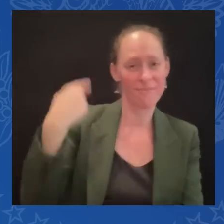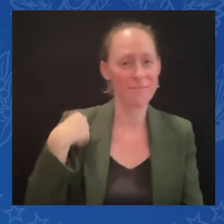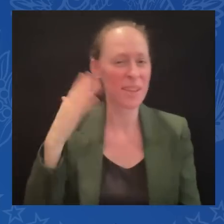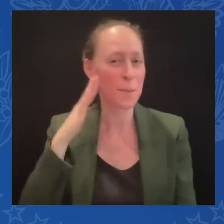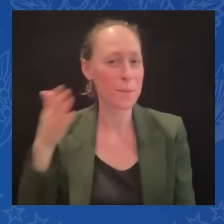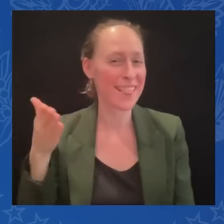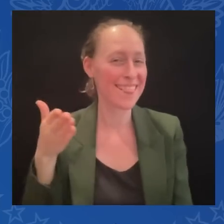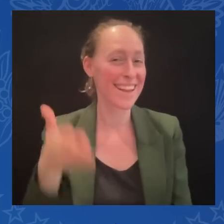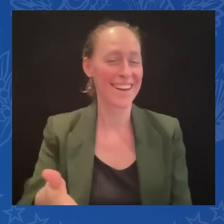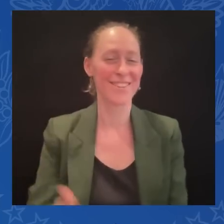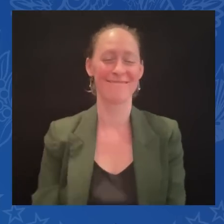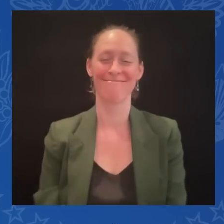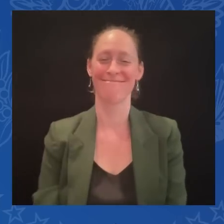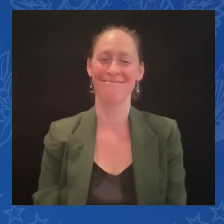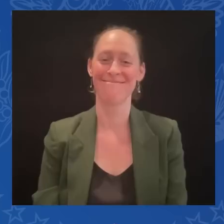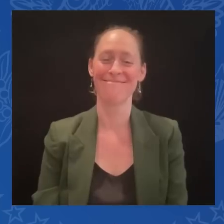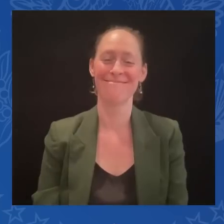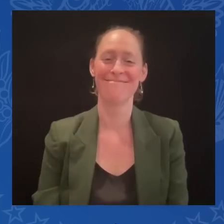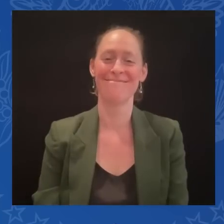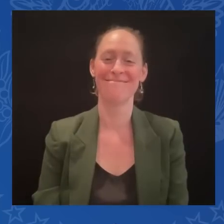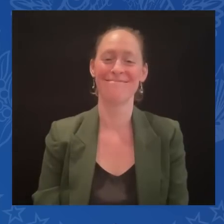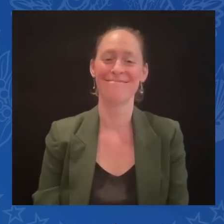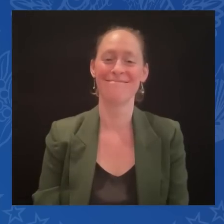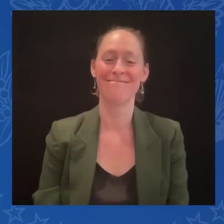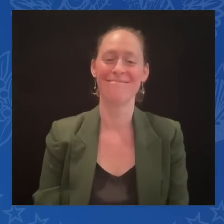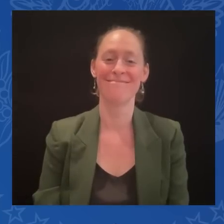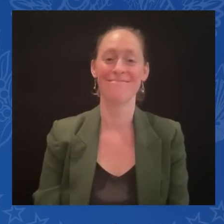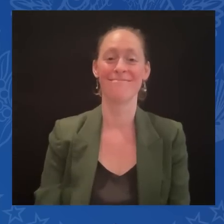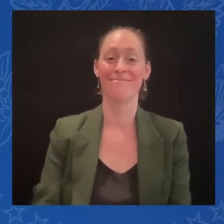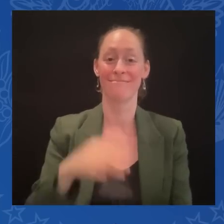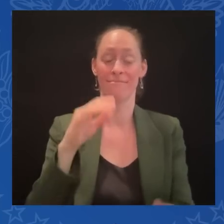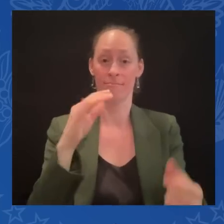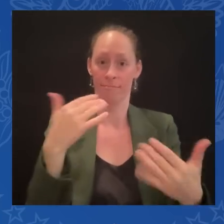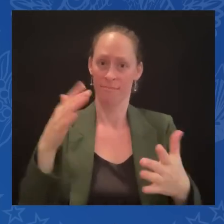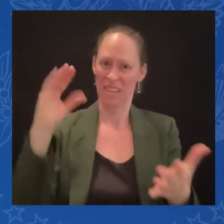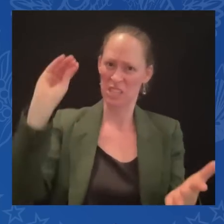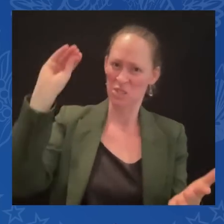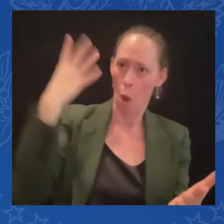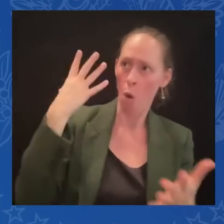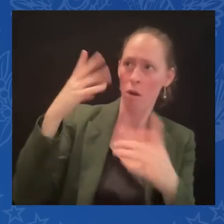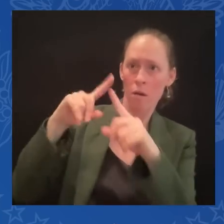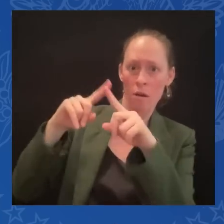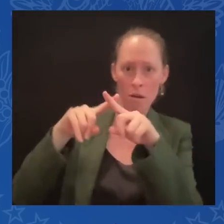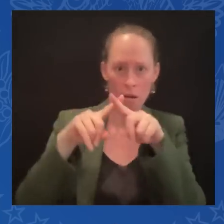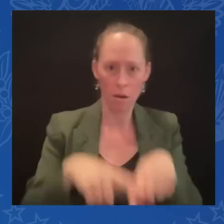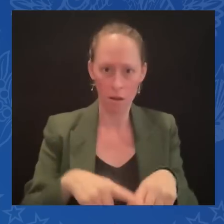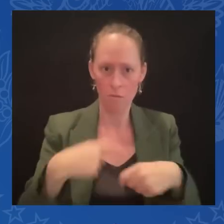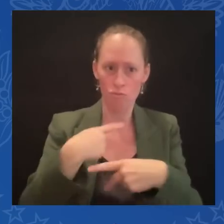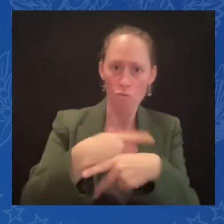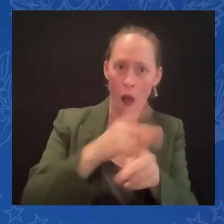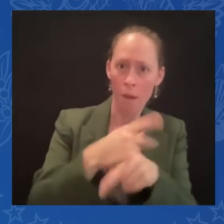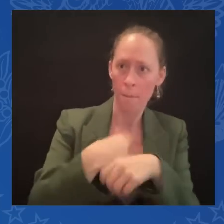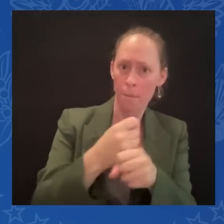manufacturing back to our shores. We're in a real race; China is ahead of us. This is another step in helping us